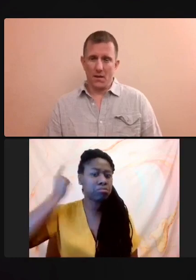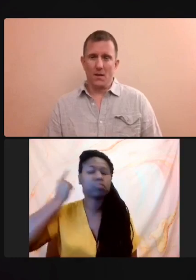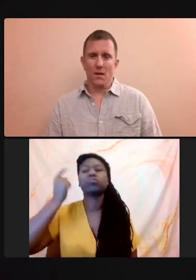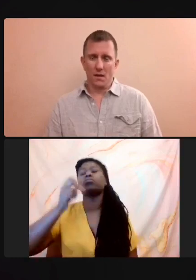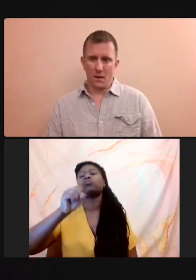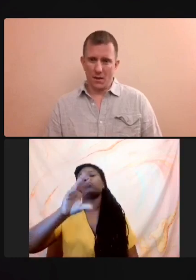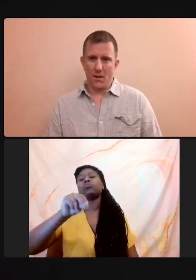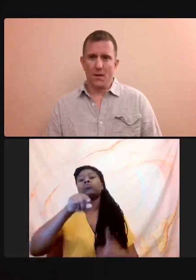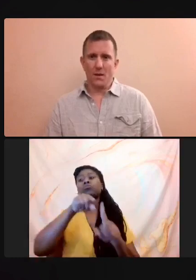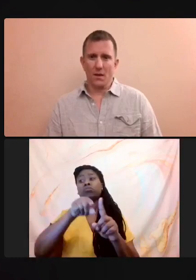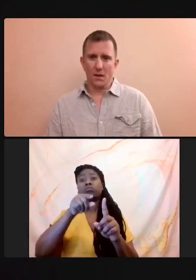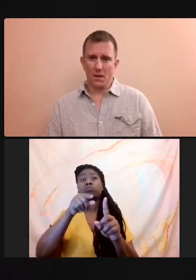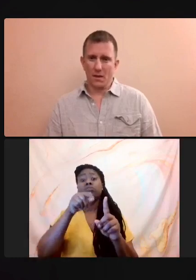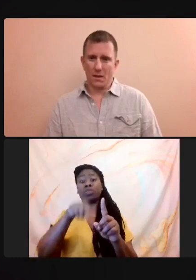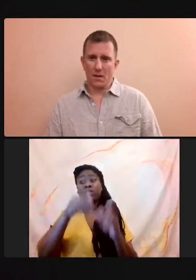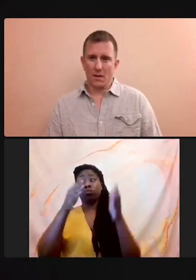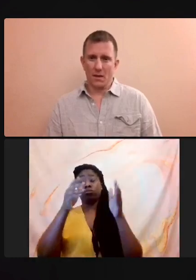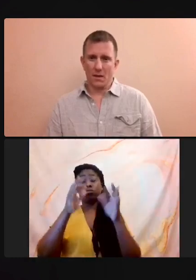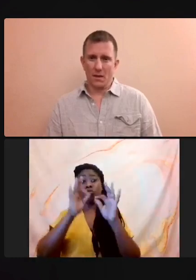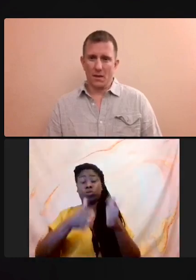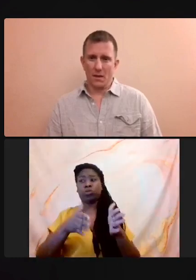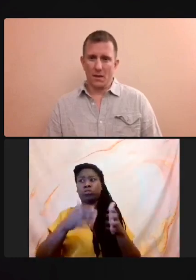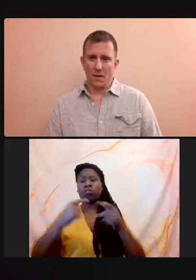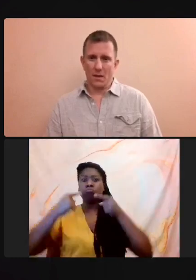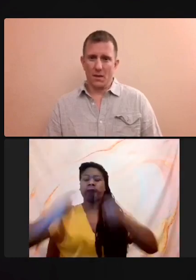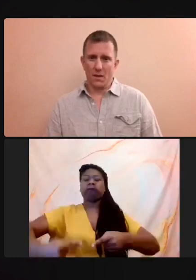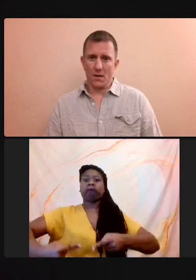with these newly interpreters?